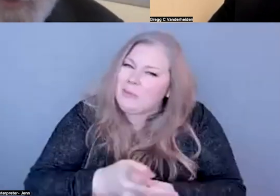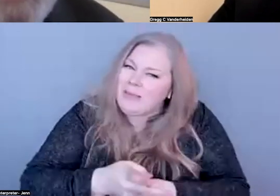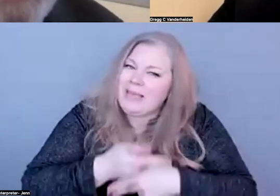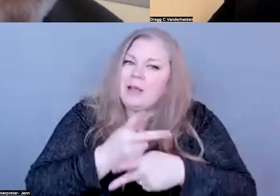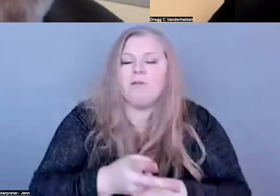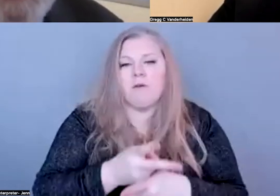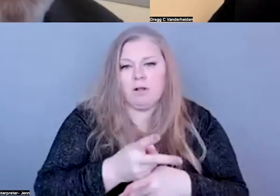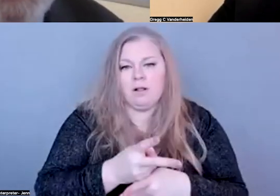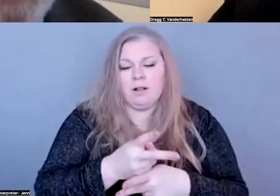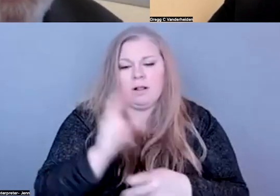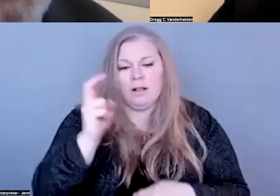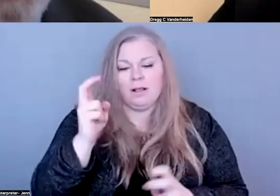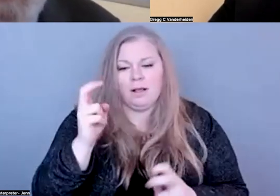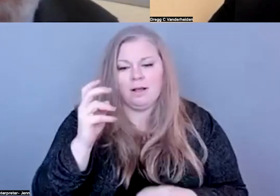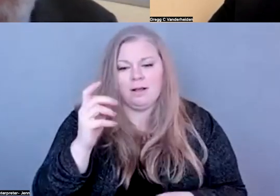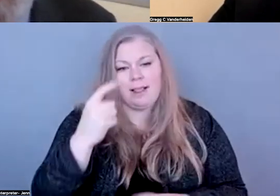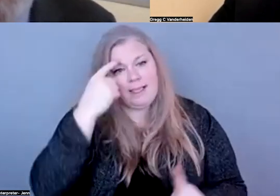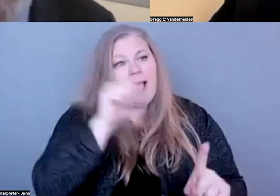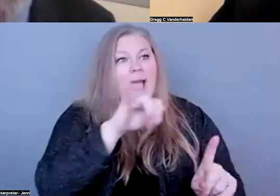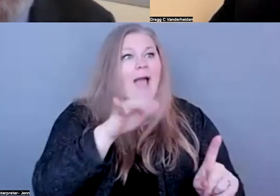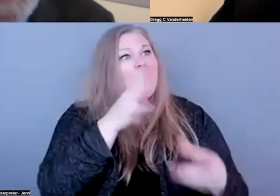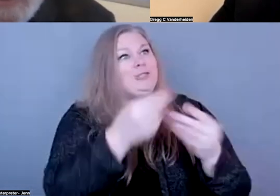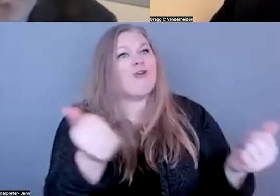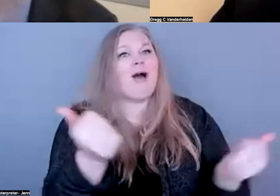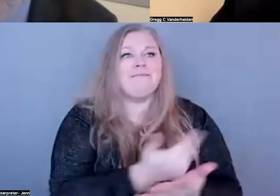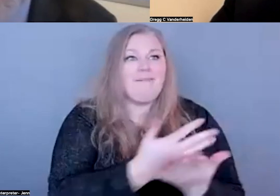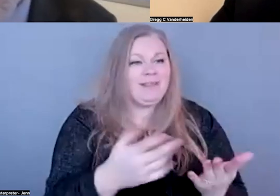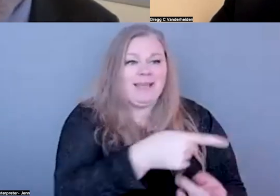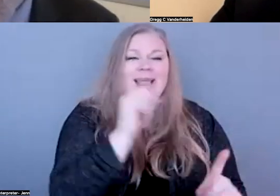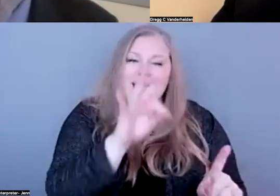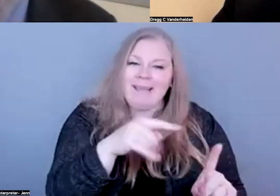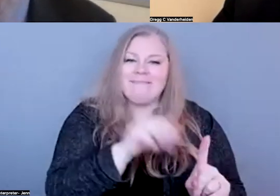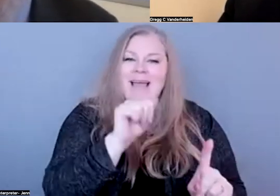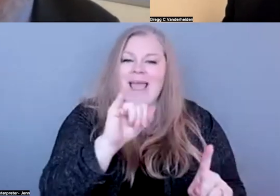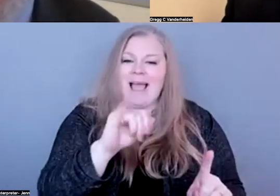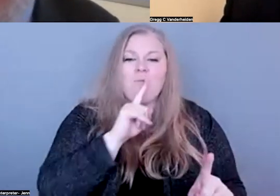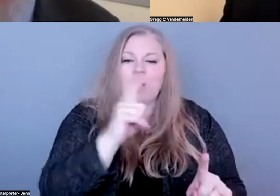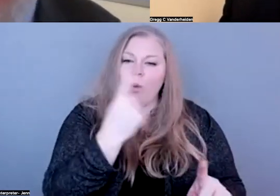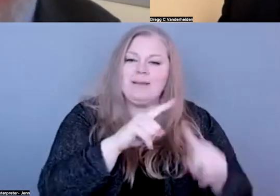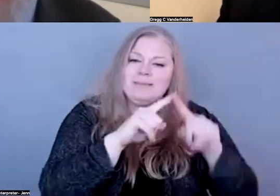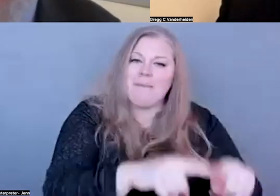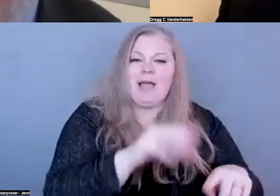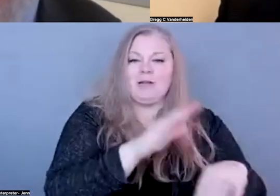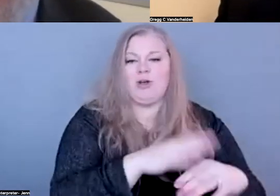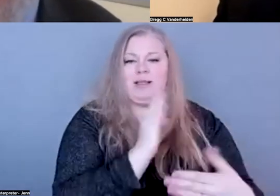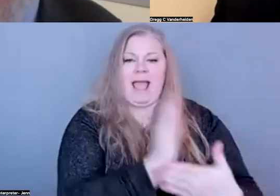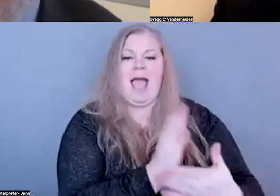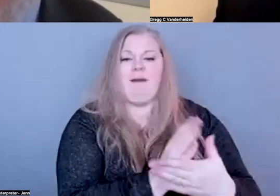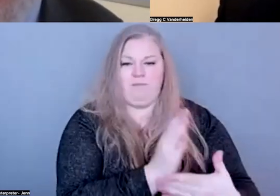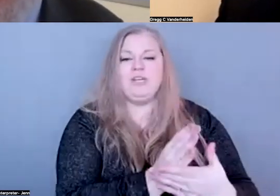mistakenly thinking that AI will solve the problem if it will only really work well for the average rather than the extreme cases.